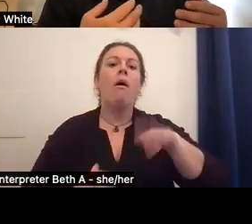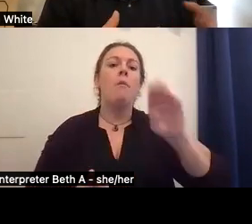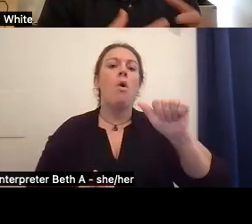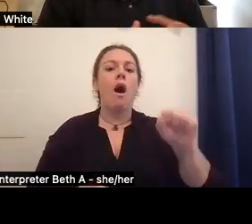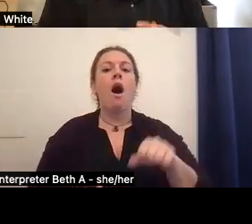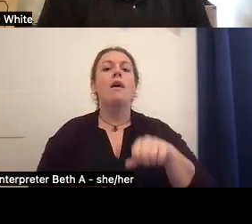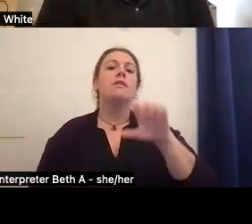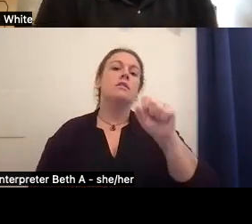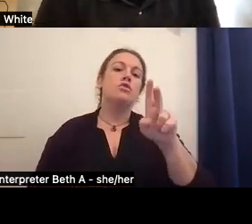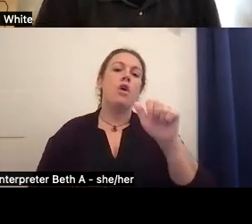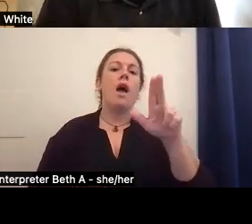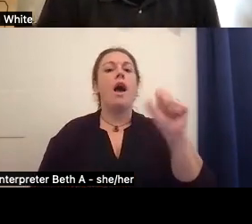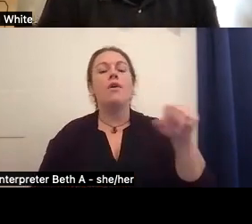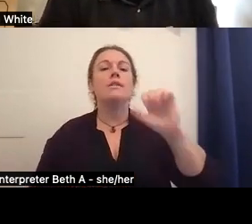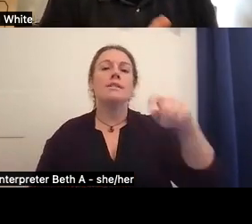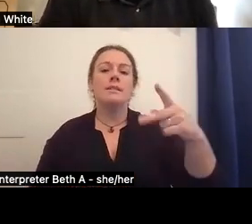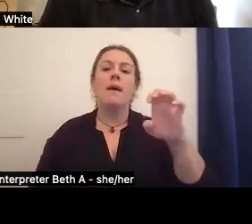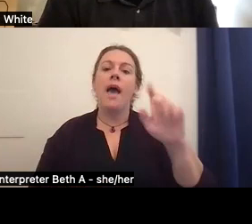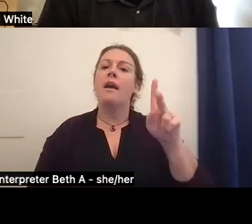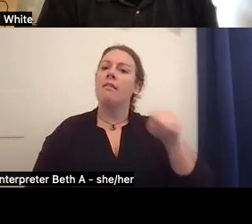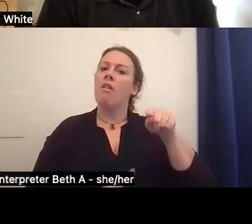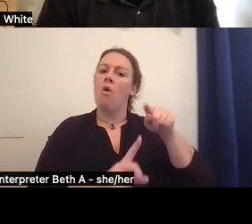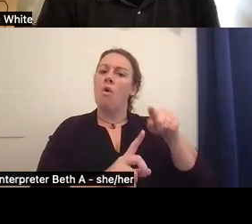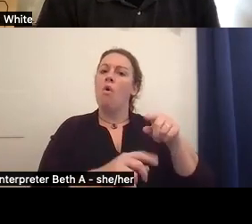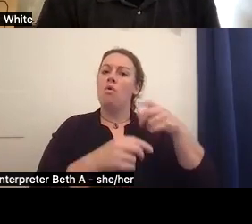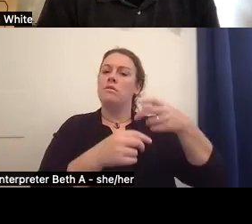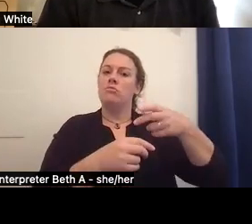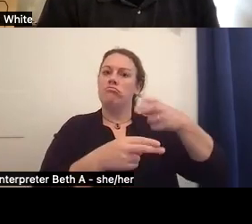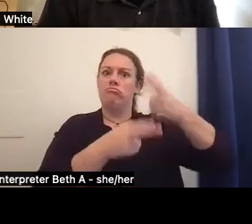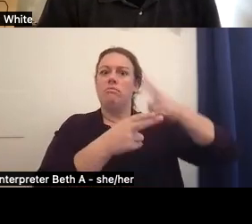most of it was centered on Indigenous knowledge but it was merely studied as mythology, folklore,